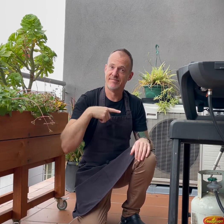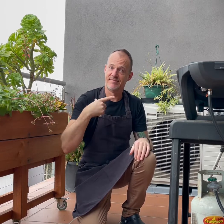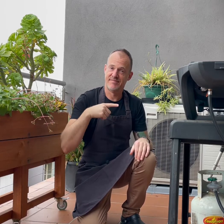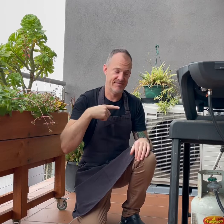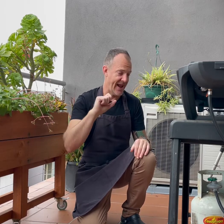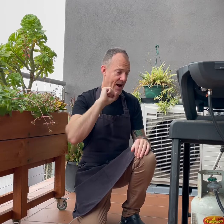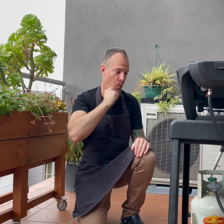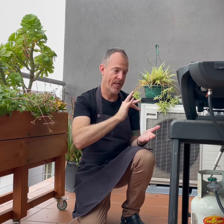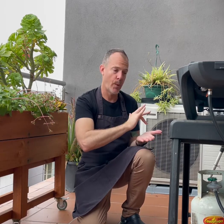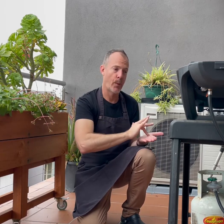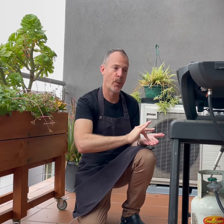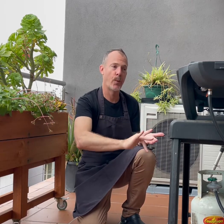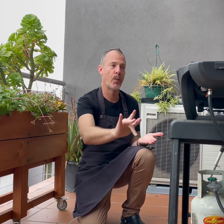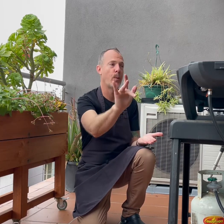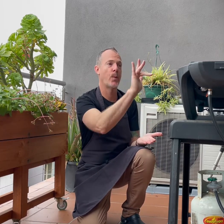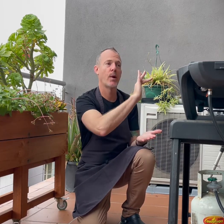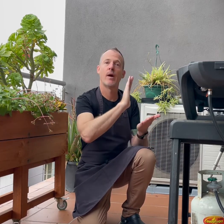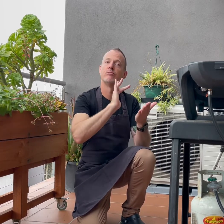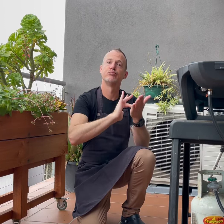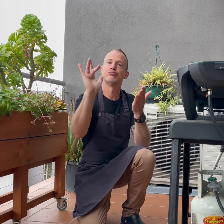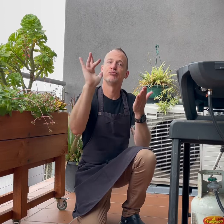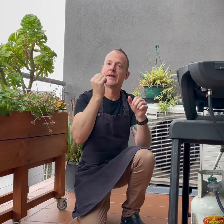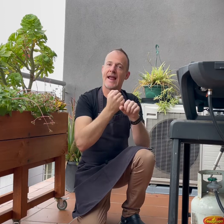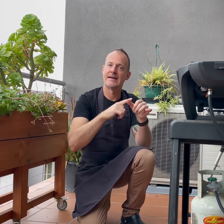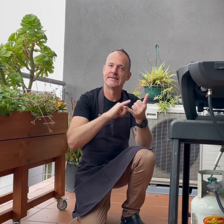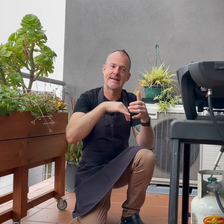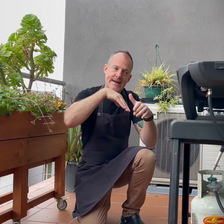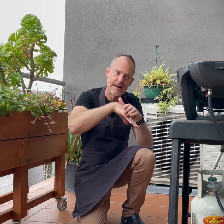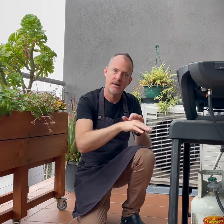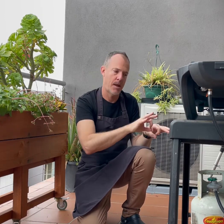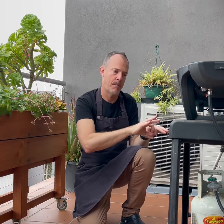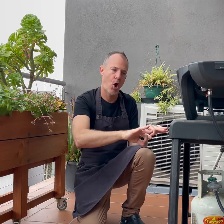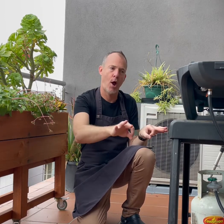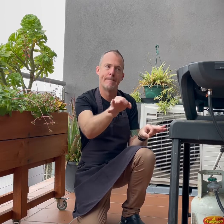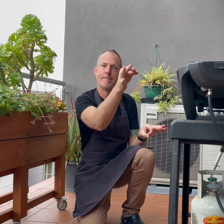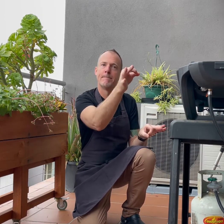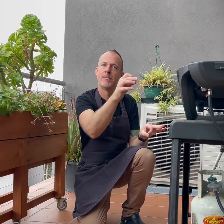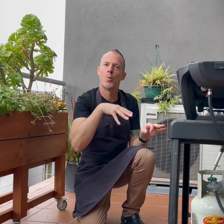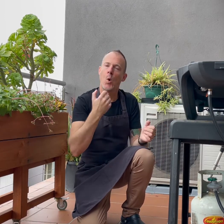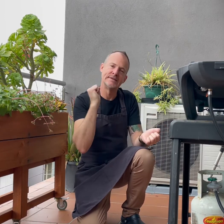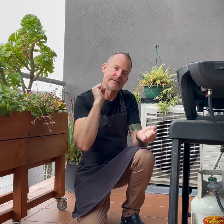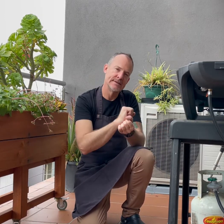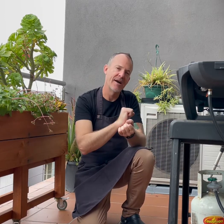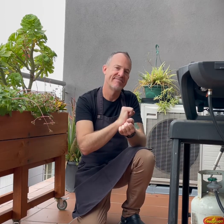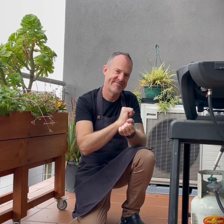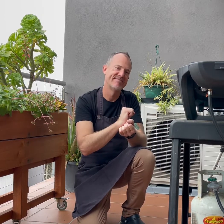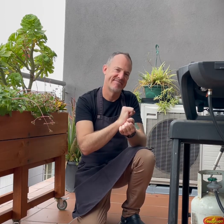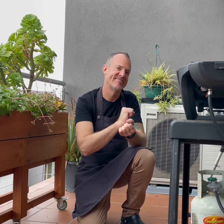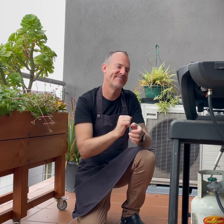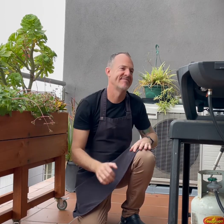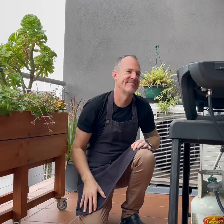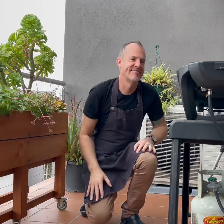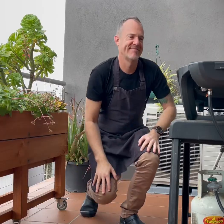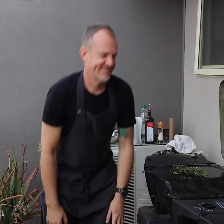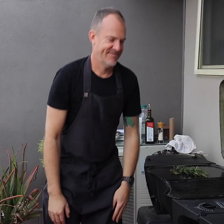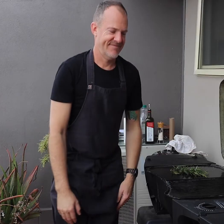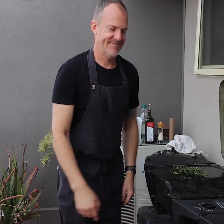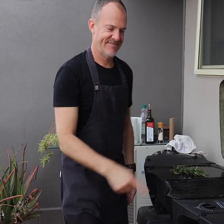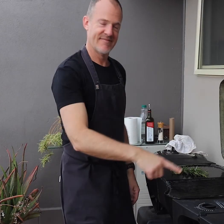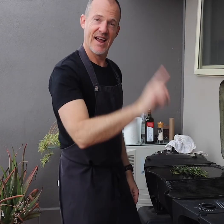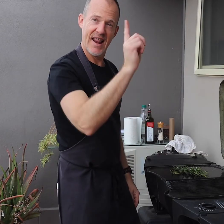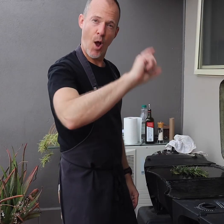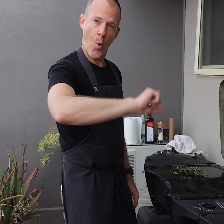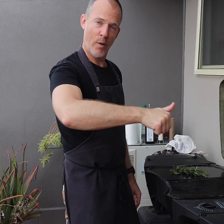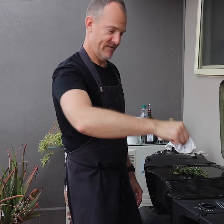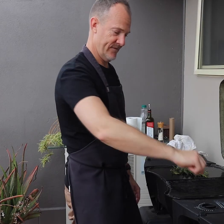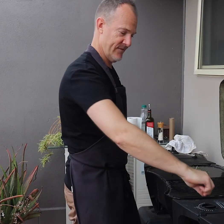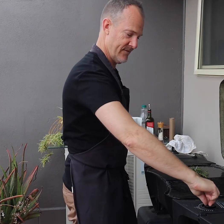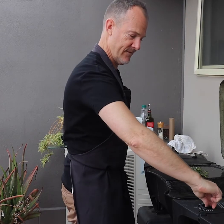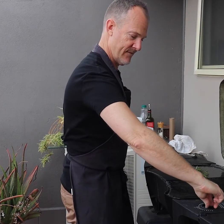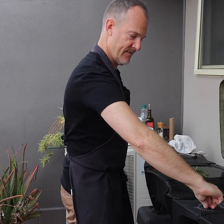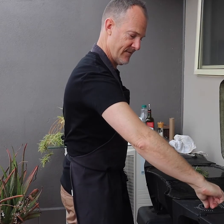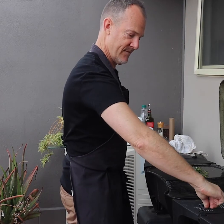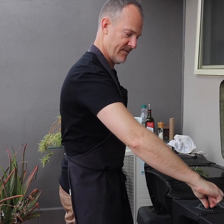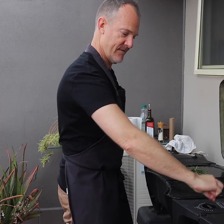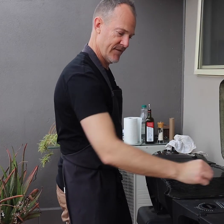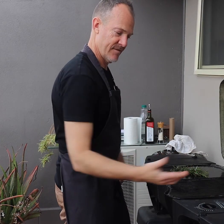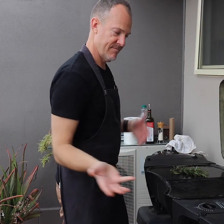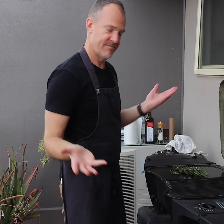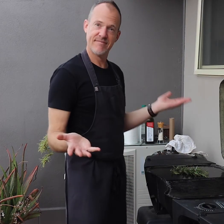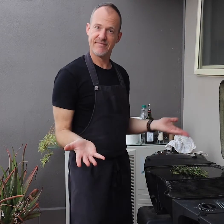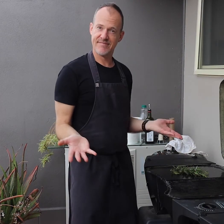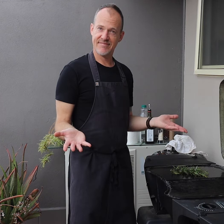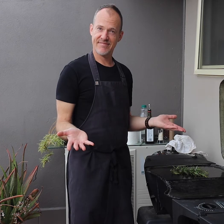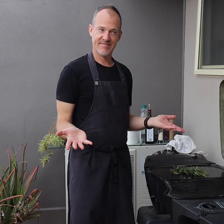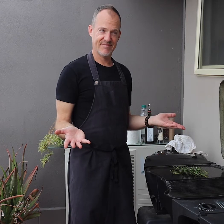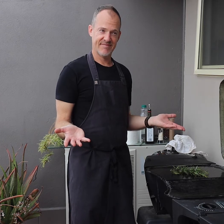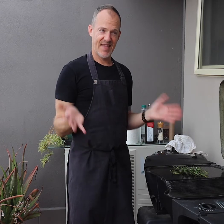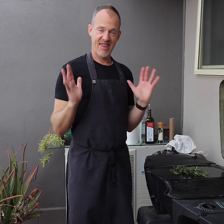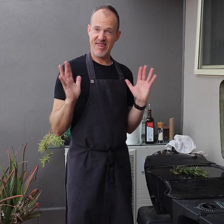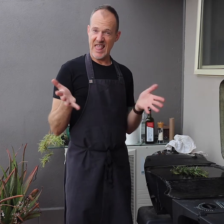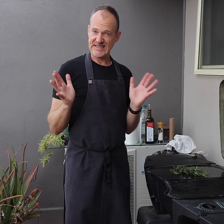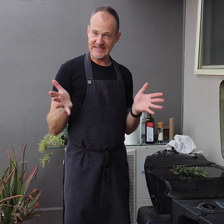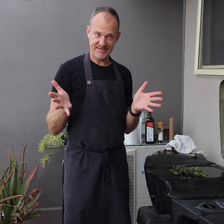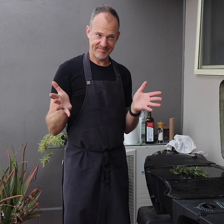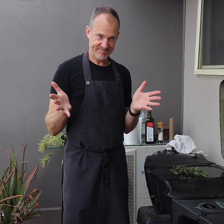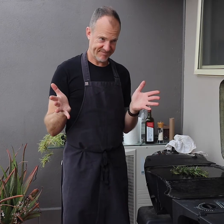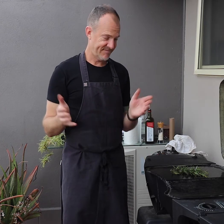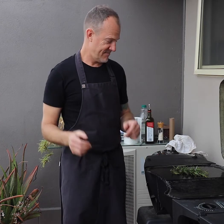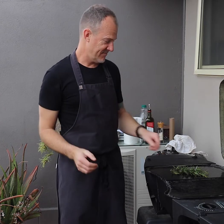This allows all gas to be eliminated from the pipe, so gas doesn't get blocked in the pipe. And that's it.